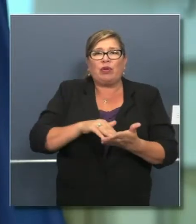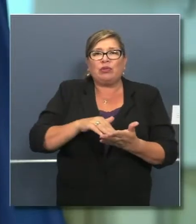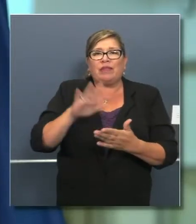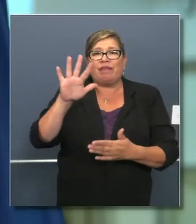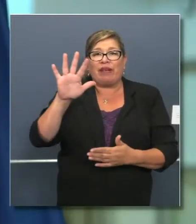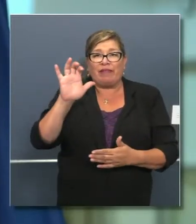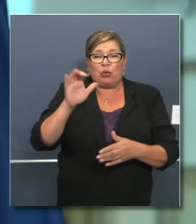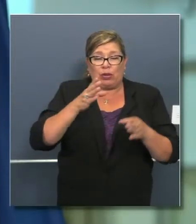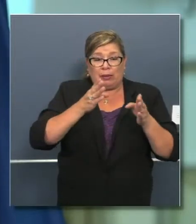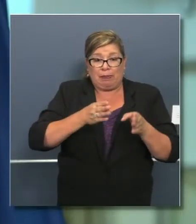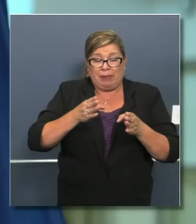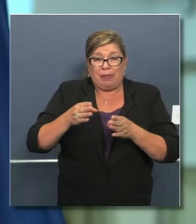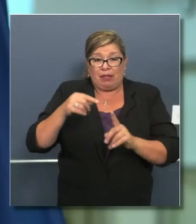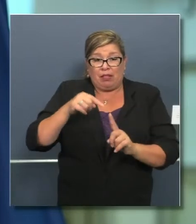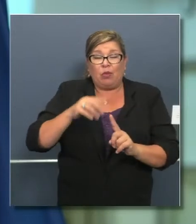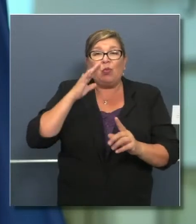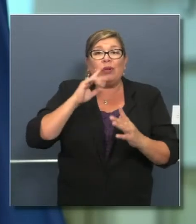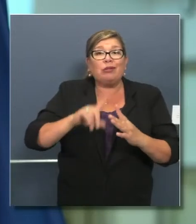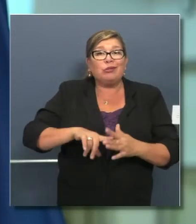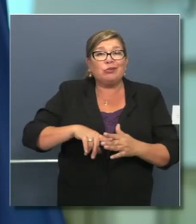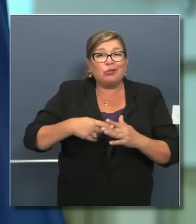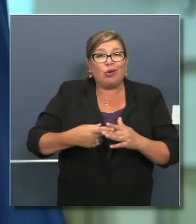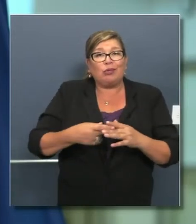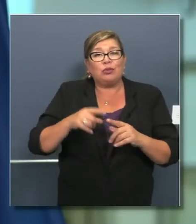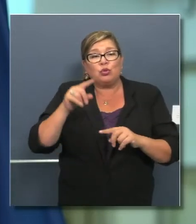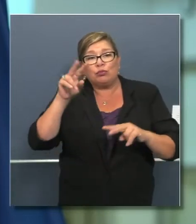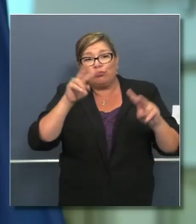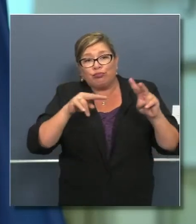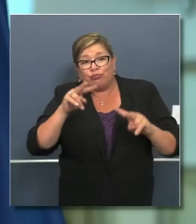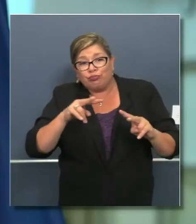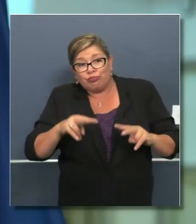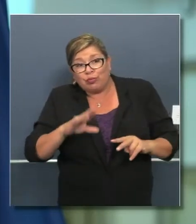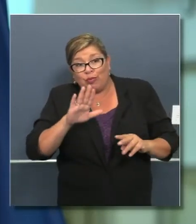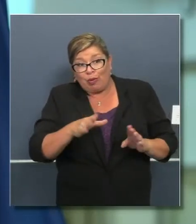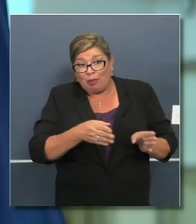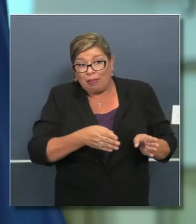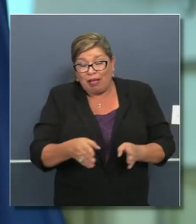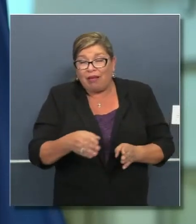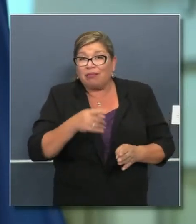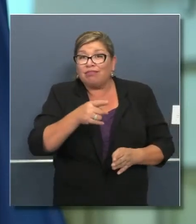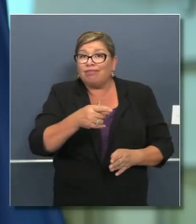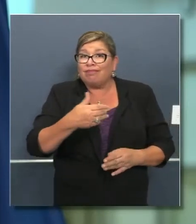that would begin the process of reviewing their plans making sure they have housing plans parole